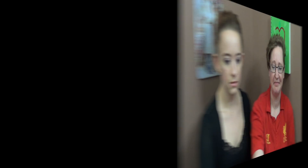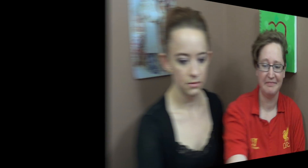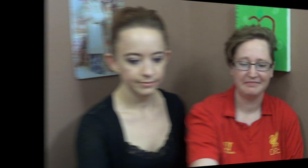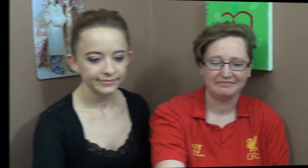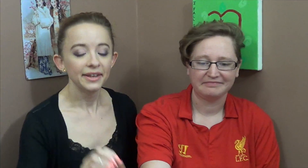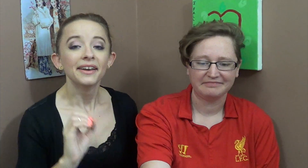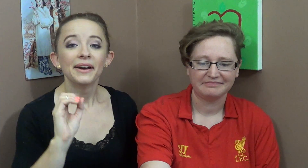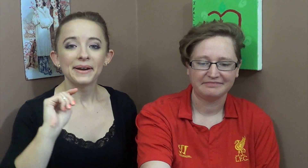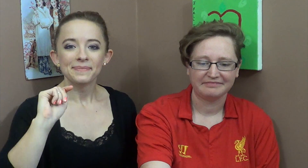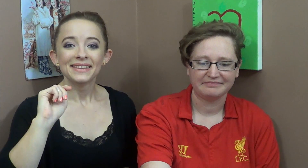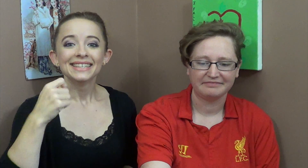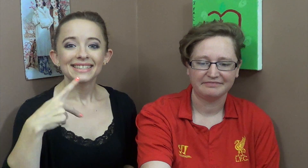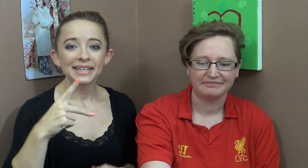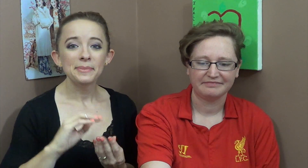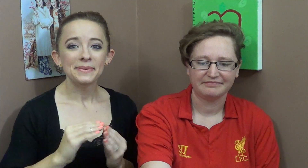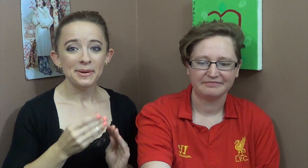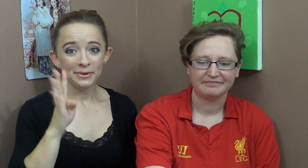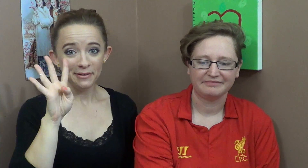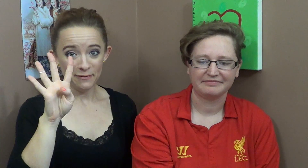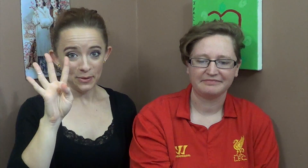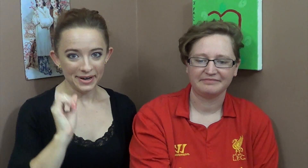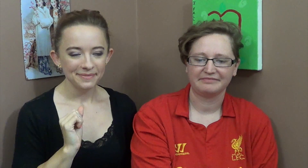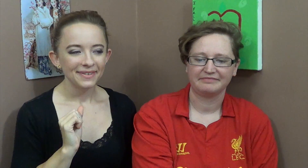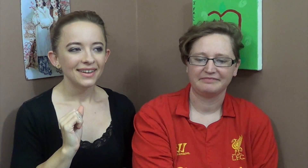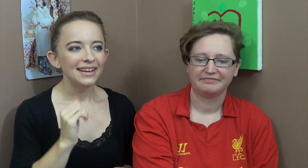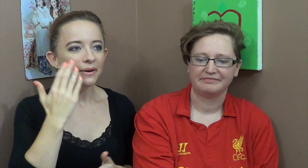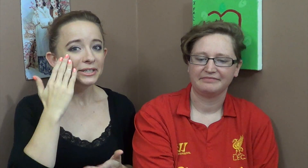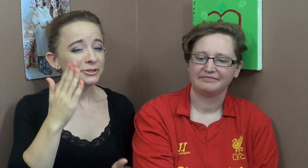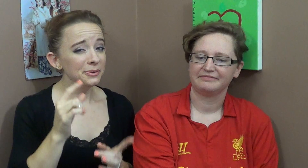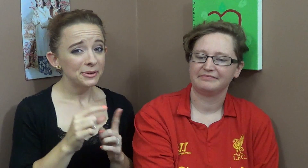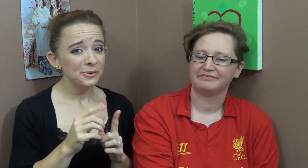Ok tip #4, now I don't know